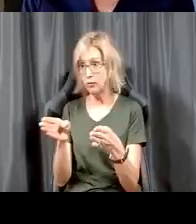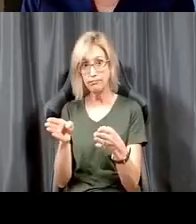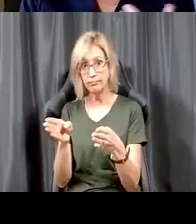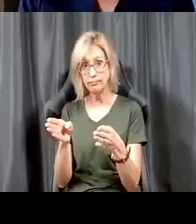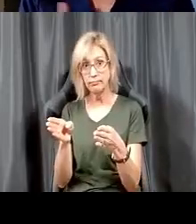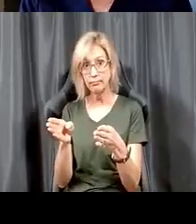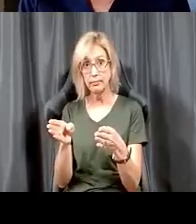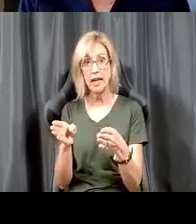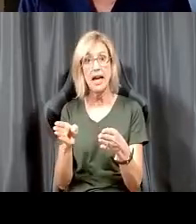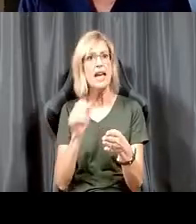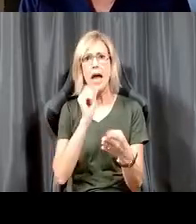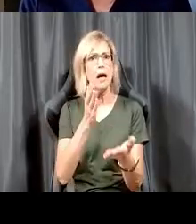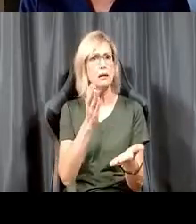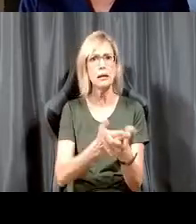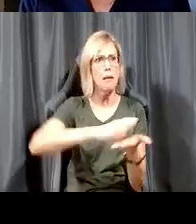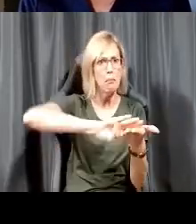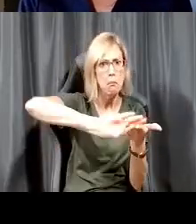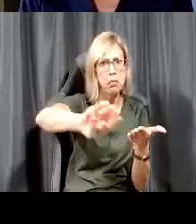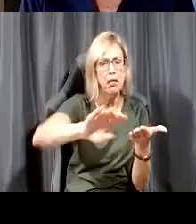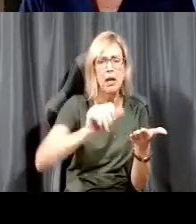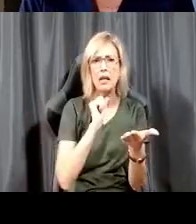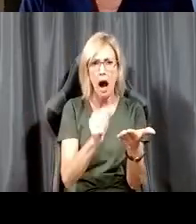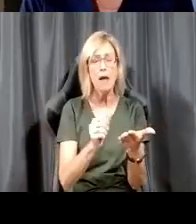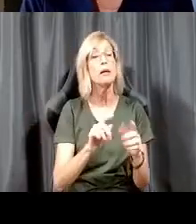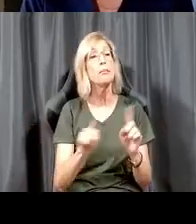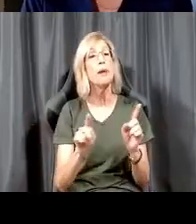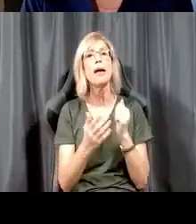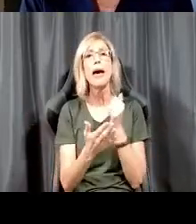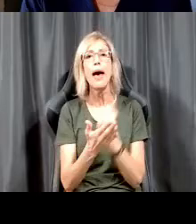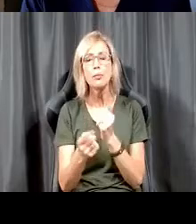of eliminate all together, it helps to support the child in